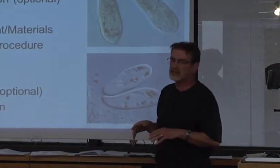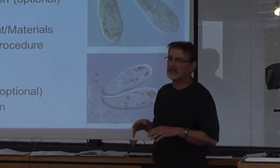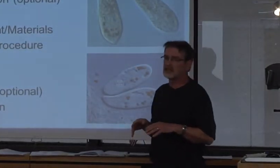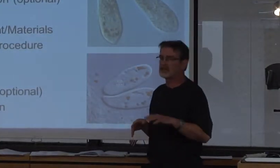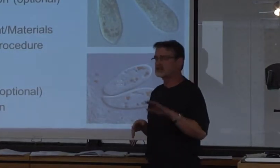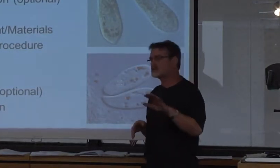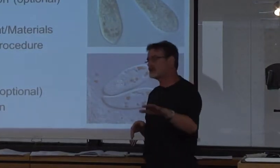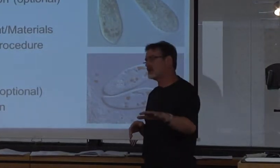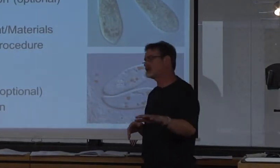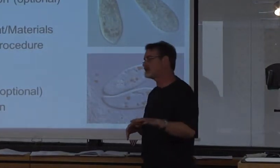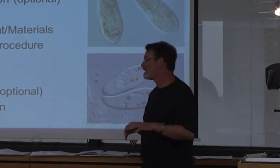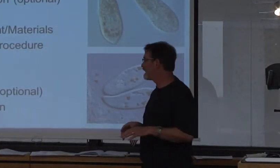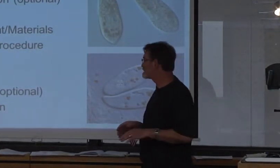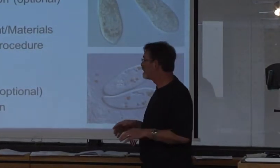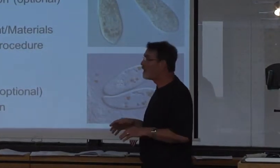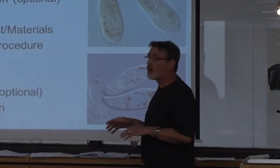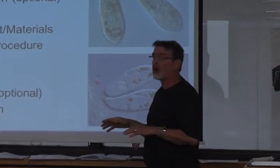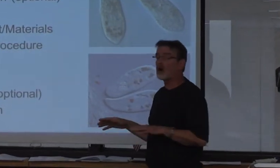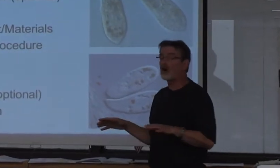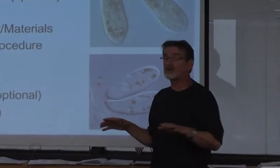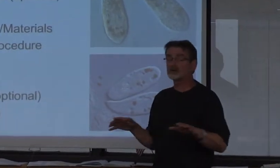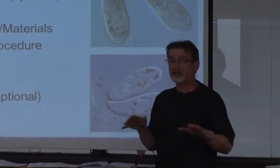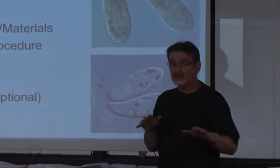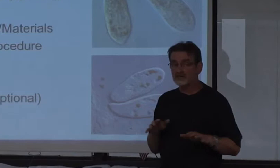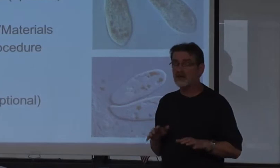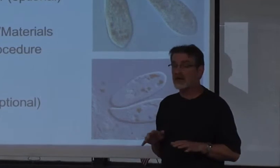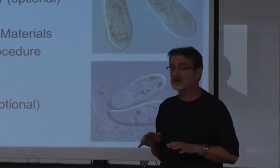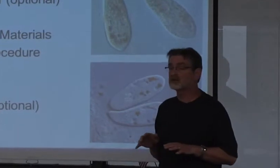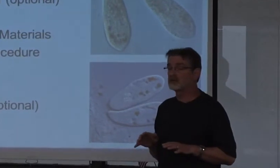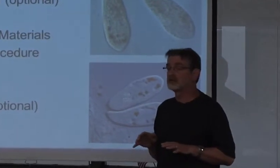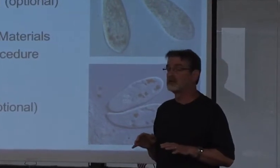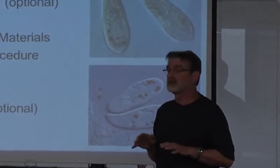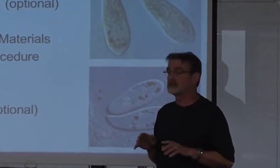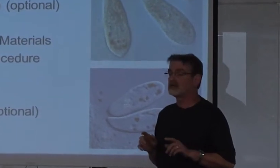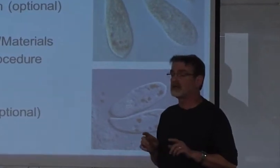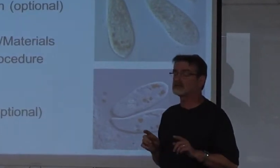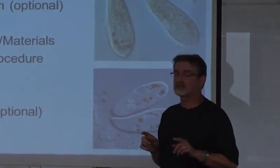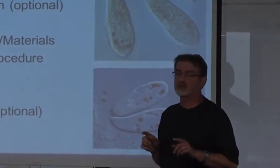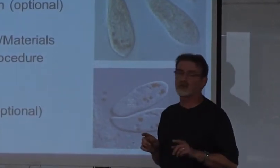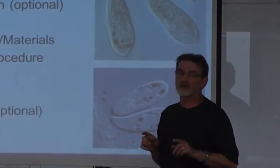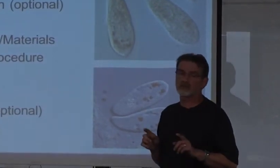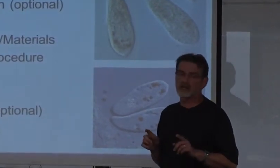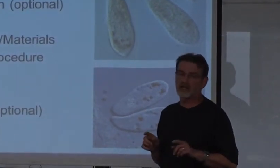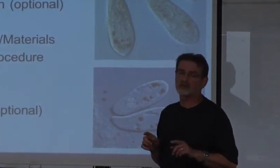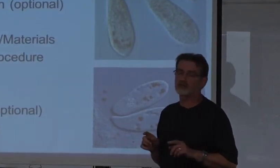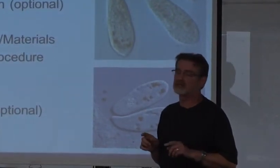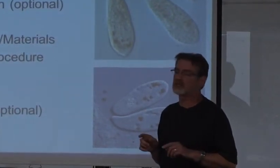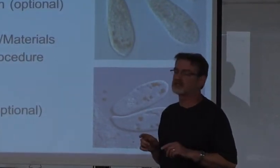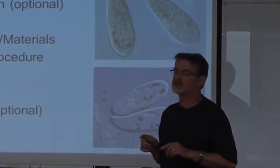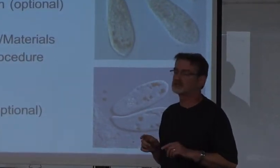an instrumentation class, all the science faculty in the LST program (laboratory science